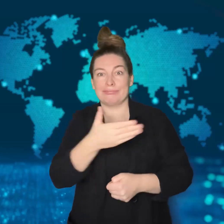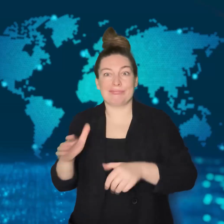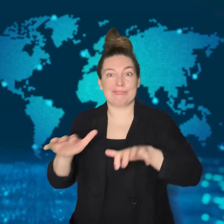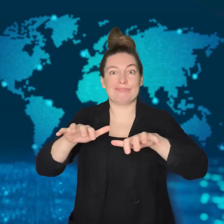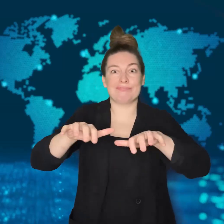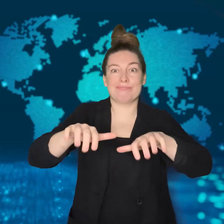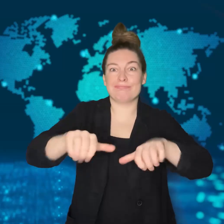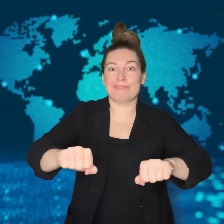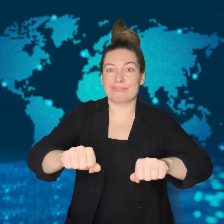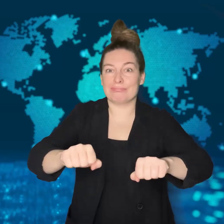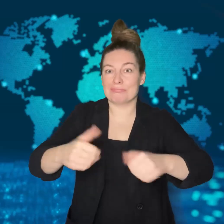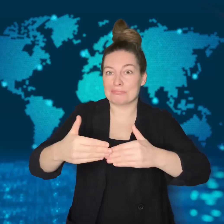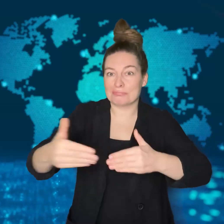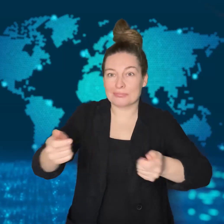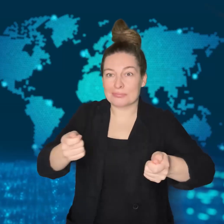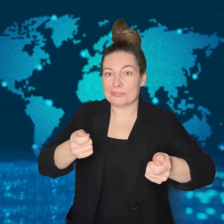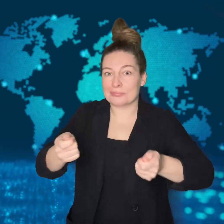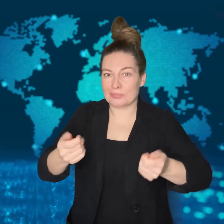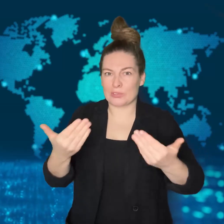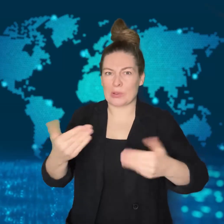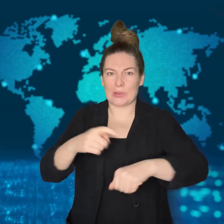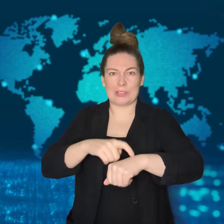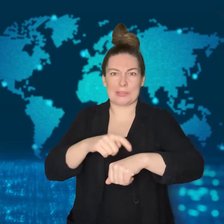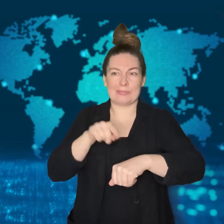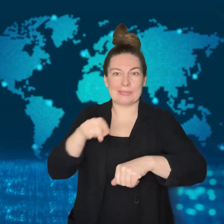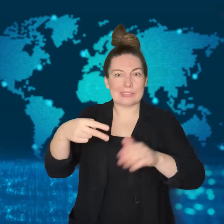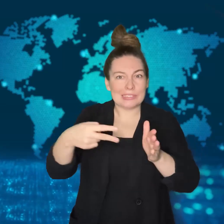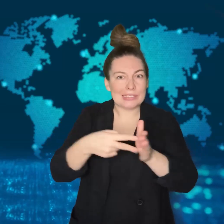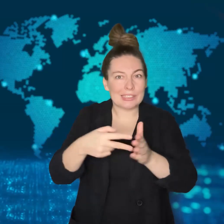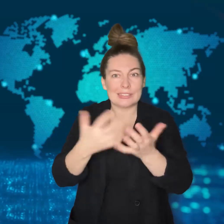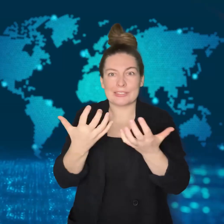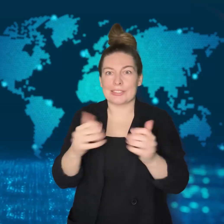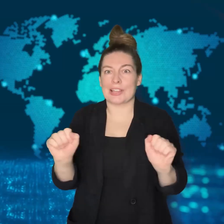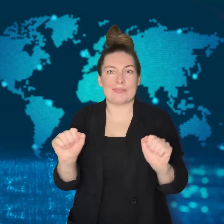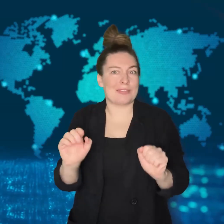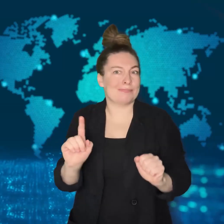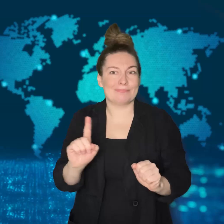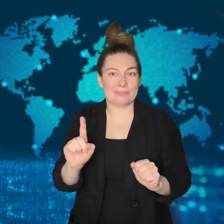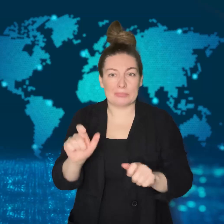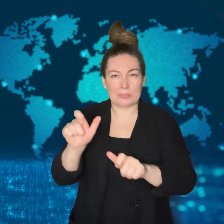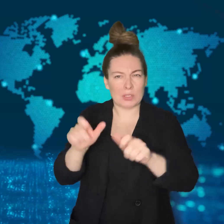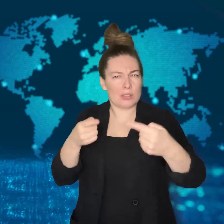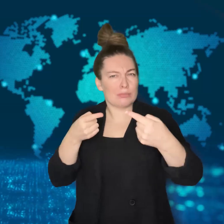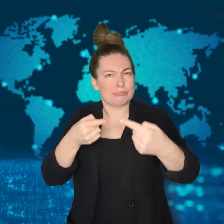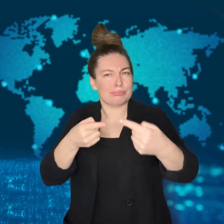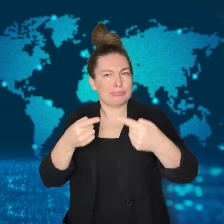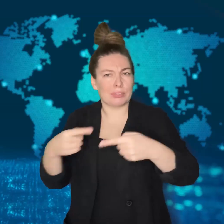immense insecurity as rebel groups take over rule of the country.